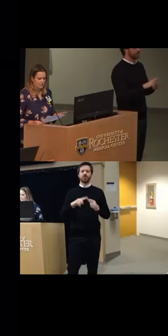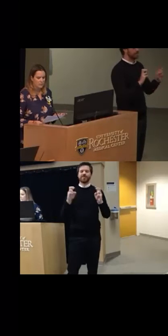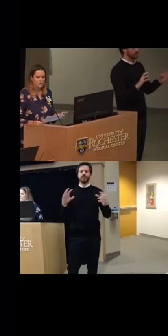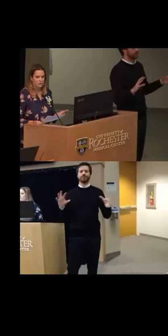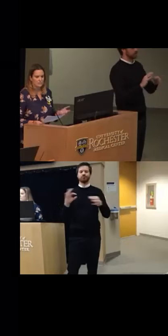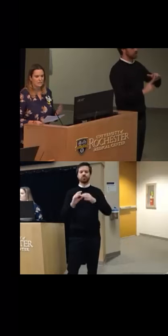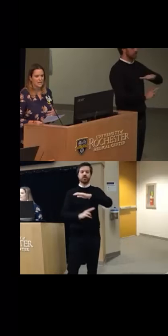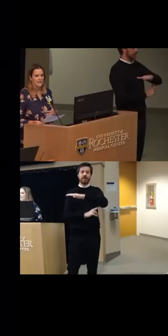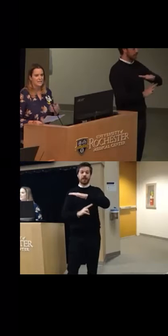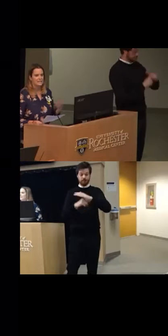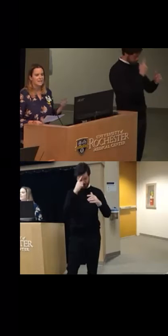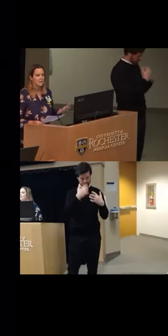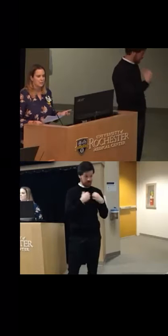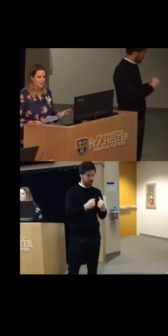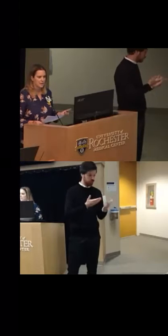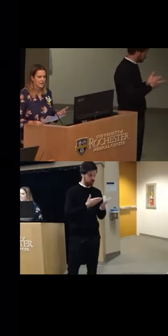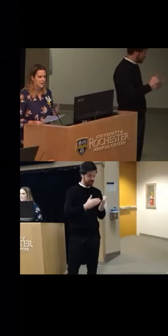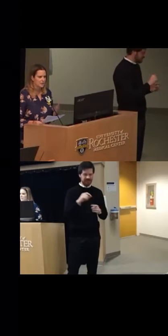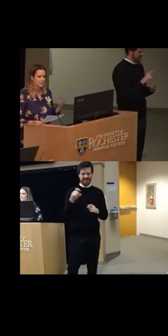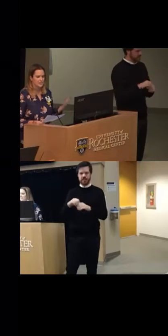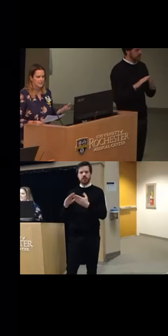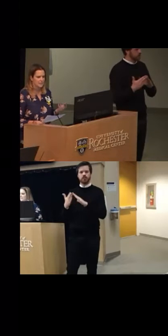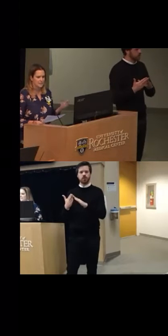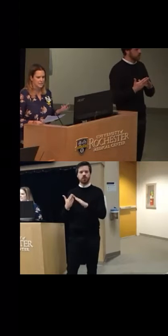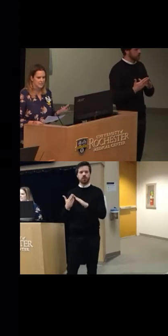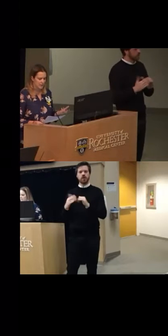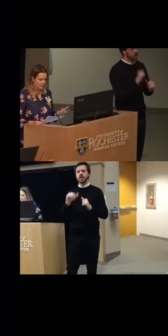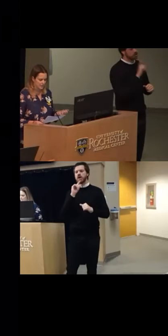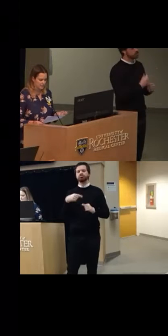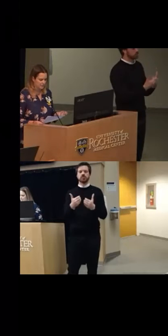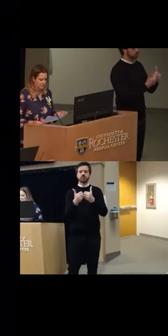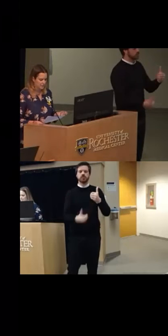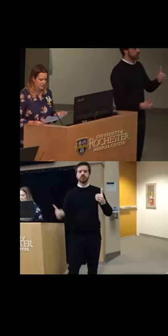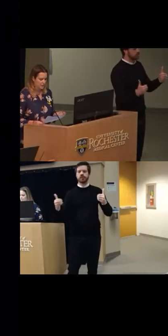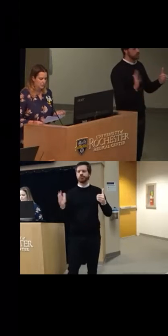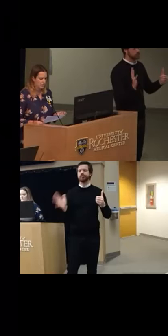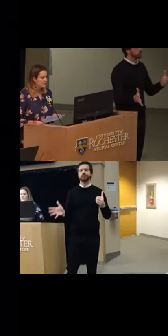mental health services and needs in the community and not just exist as a separate entity so given